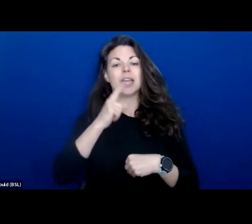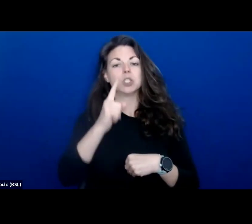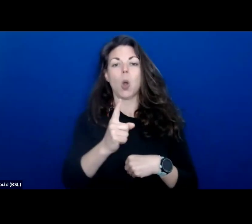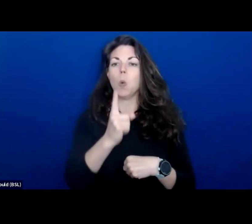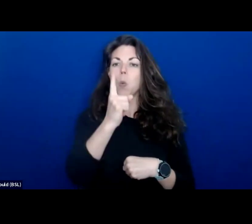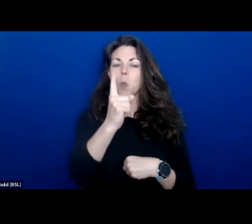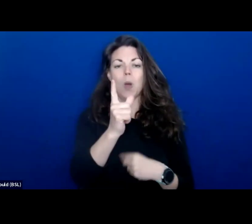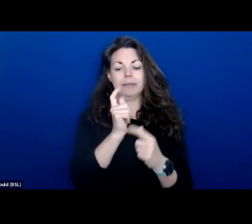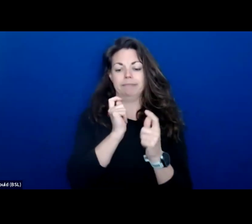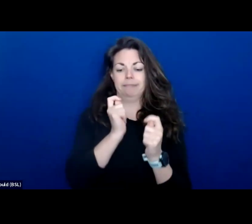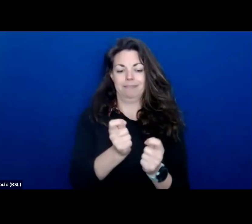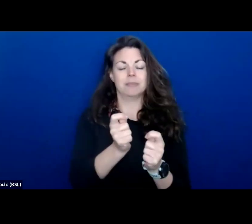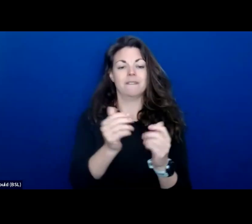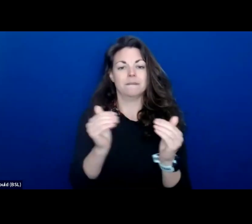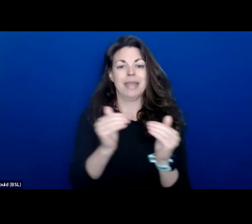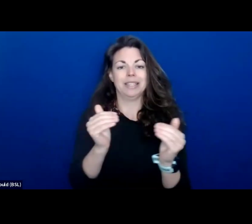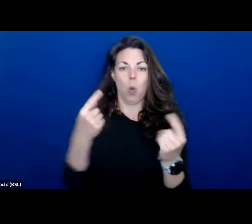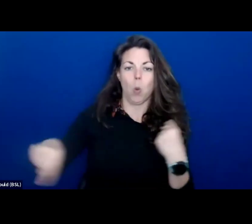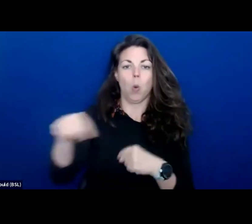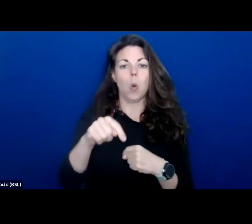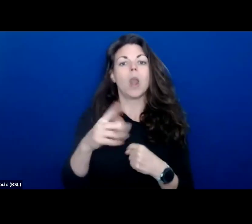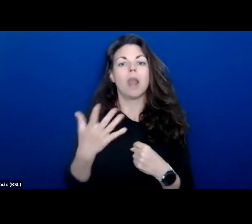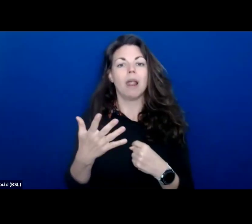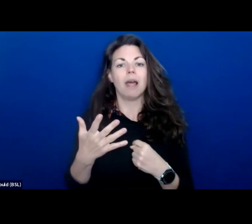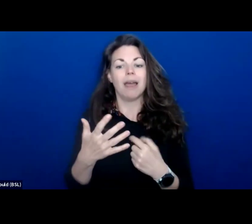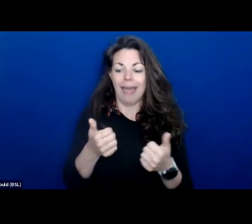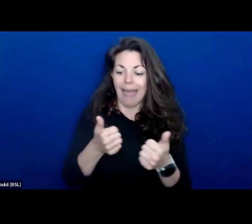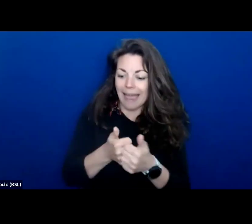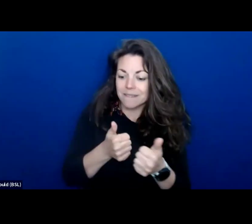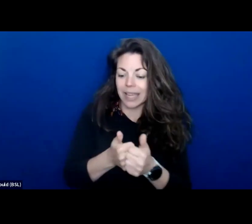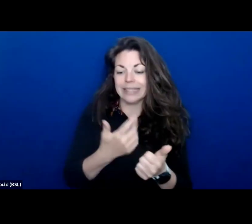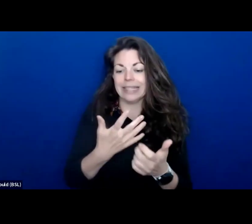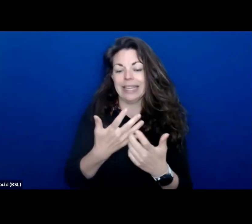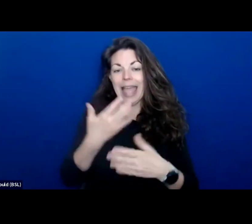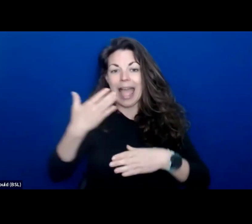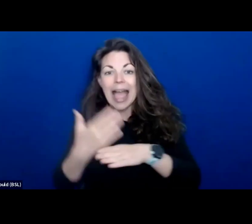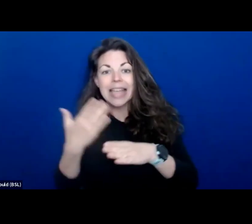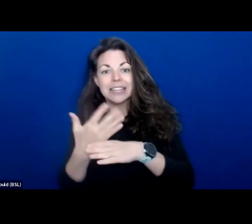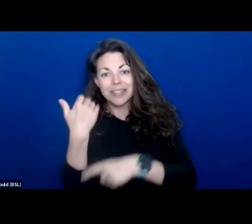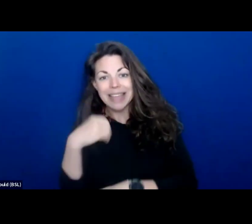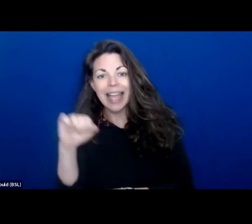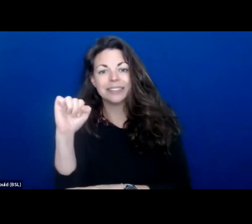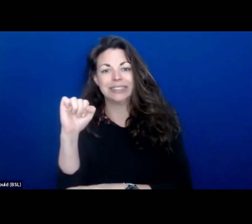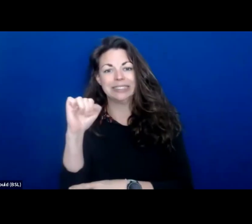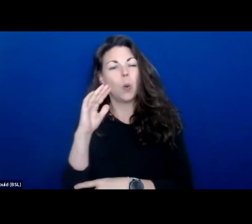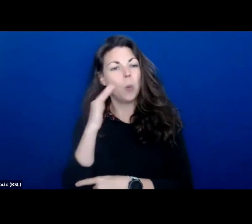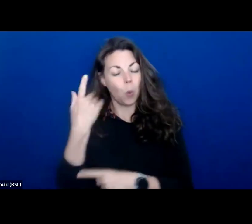way of advocating. All activists and advocates don't look the same. And as you know,